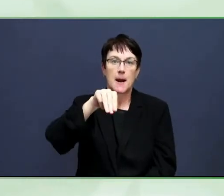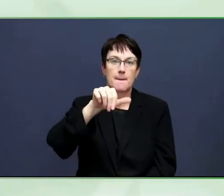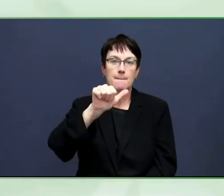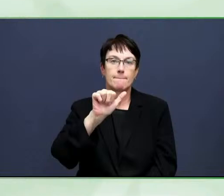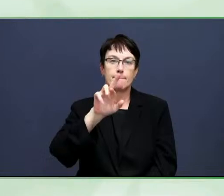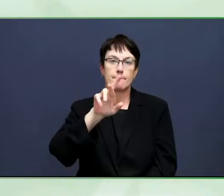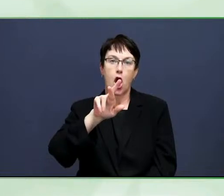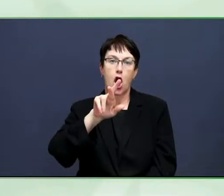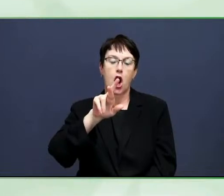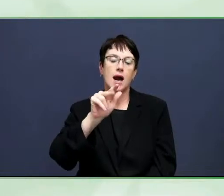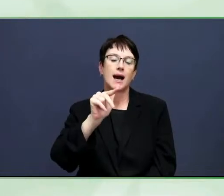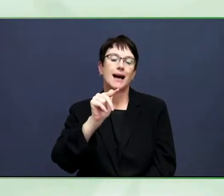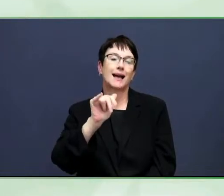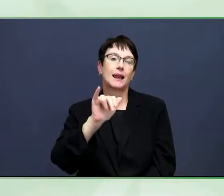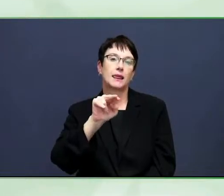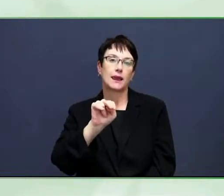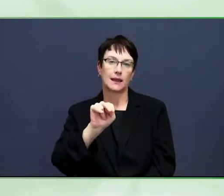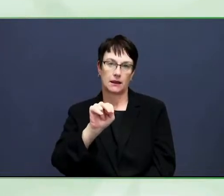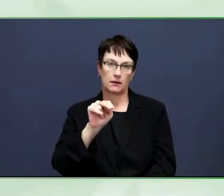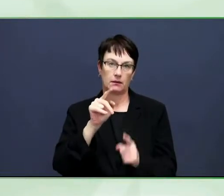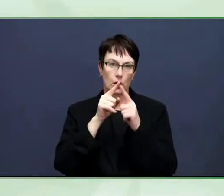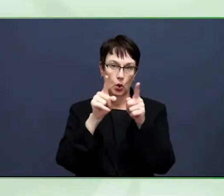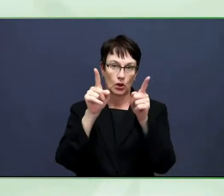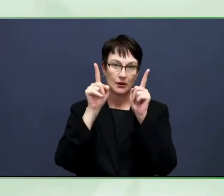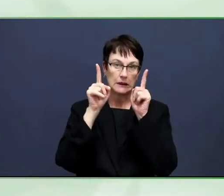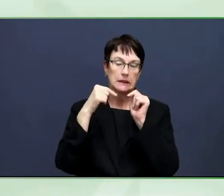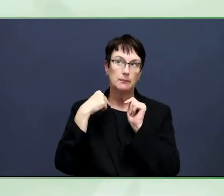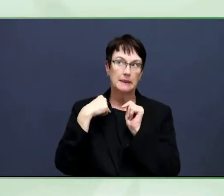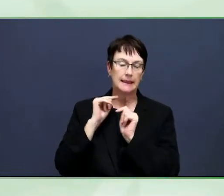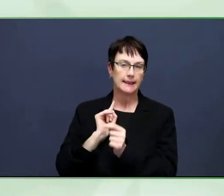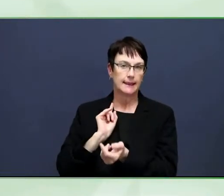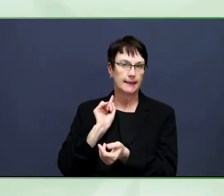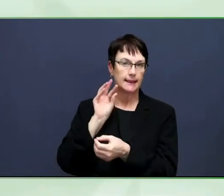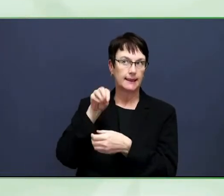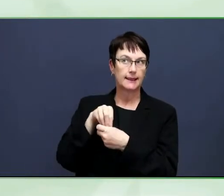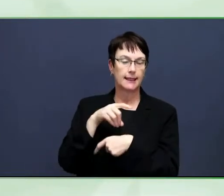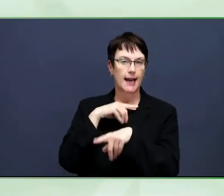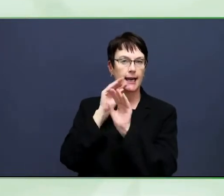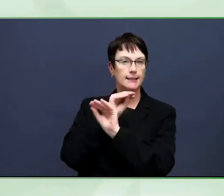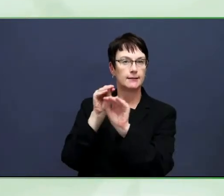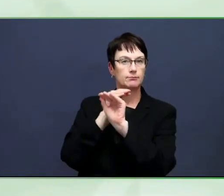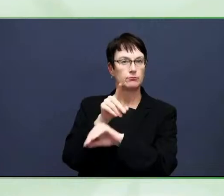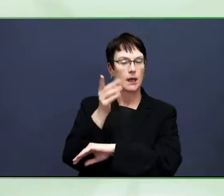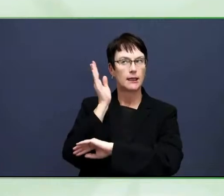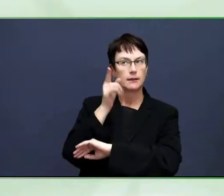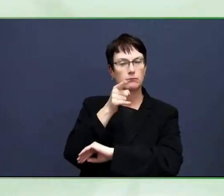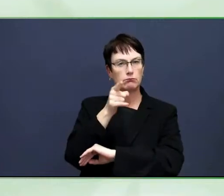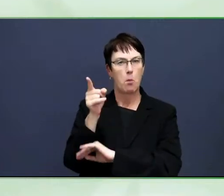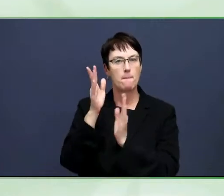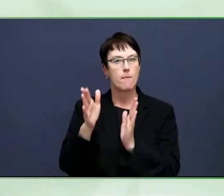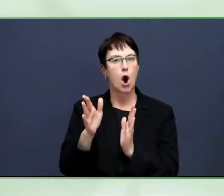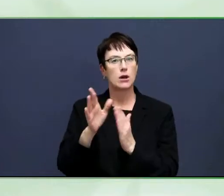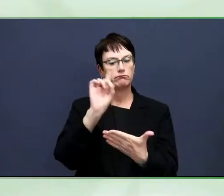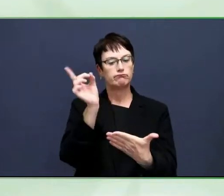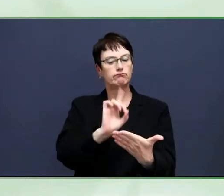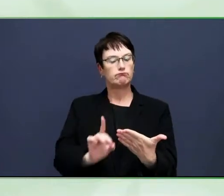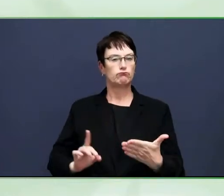Over to you Rama. Amazing. Great to be here.